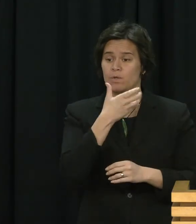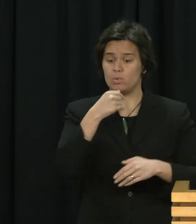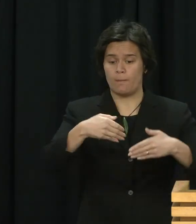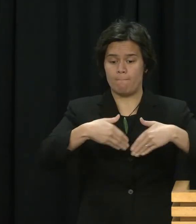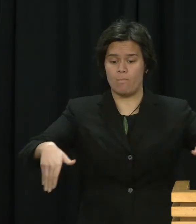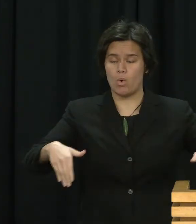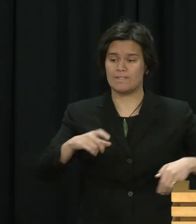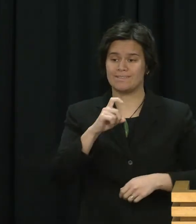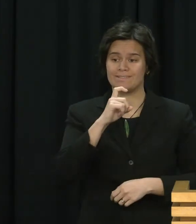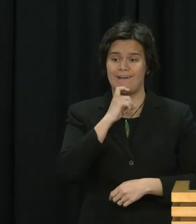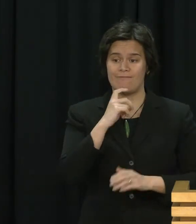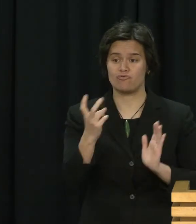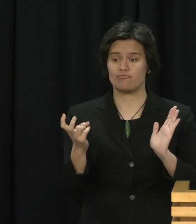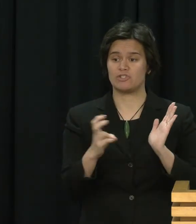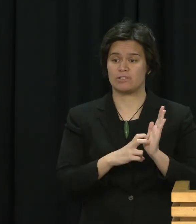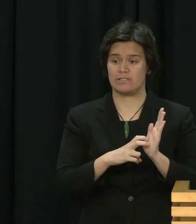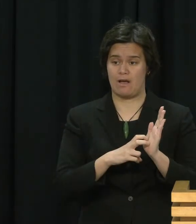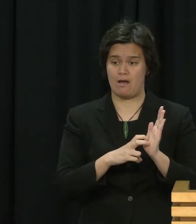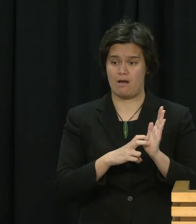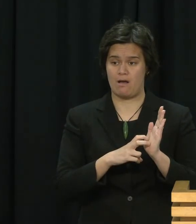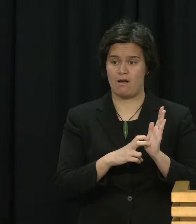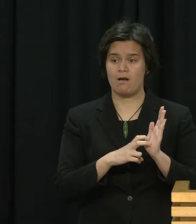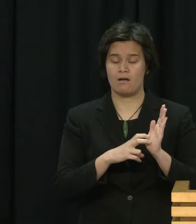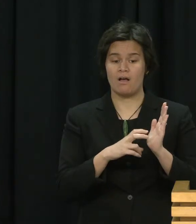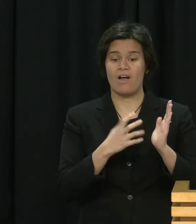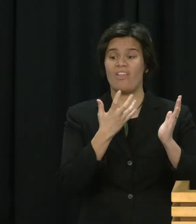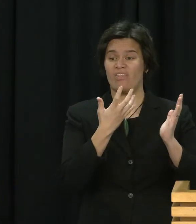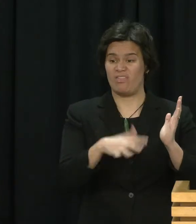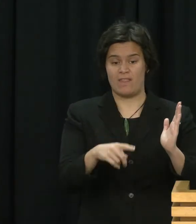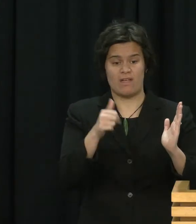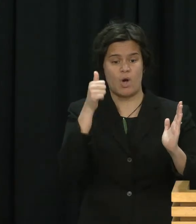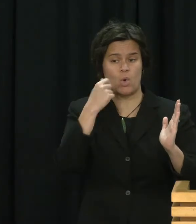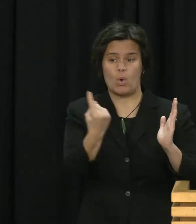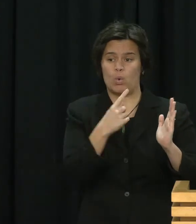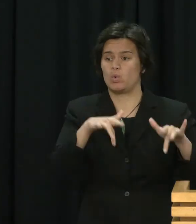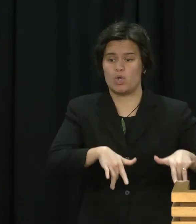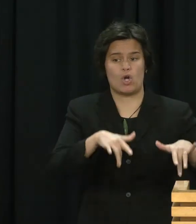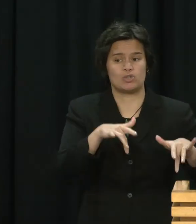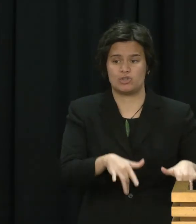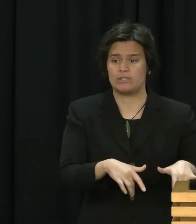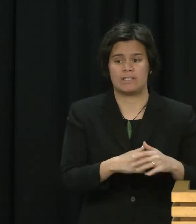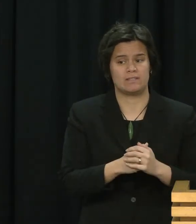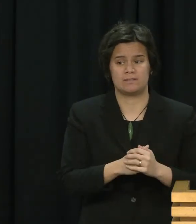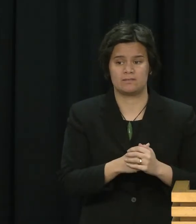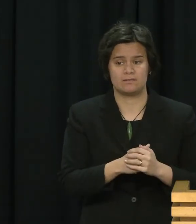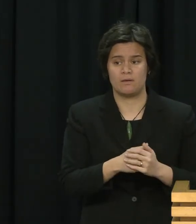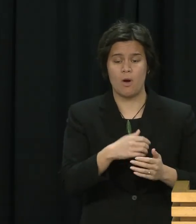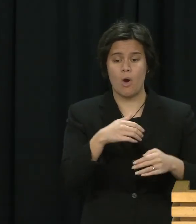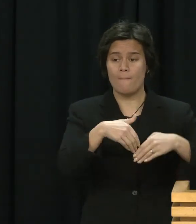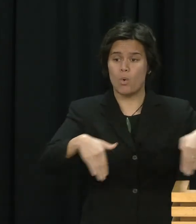been vaccinated. If they're using the border worker testing register, they're